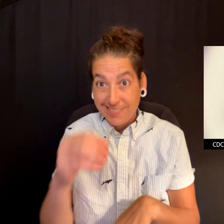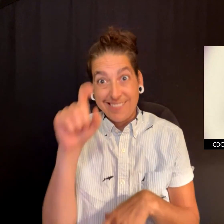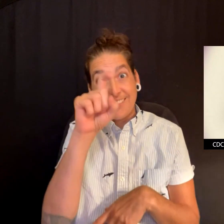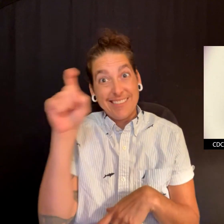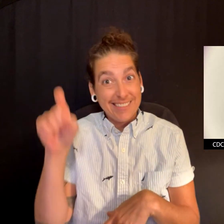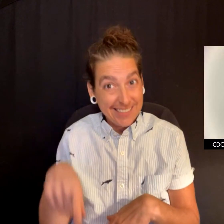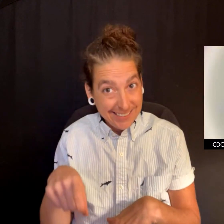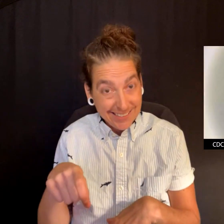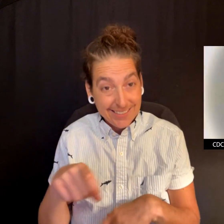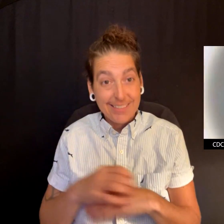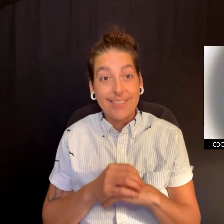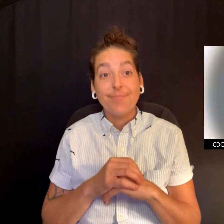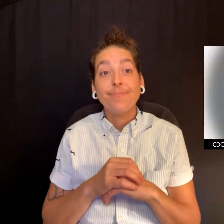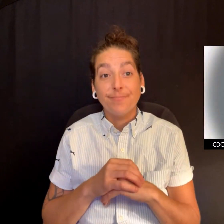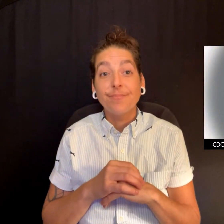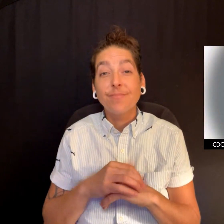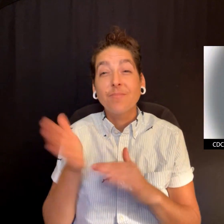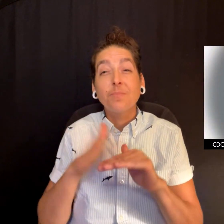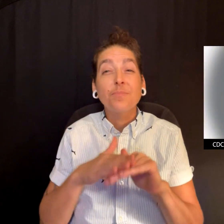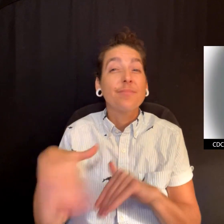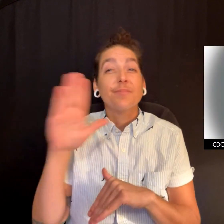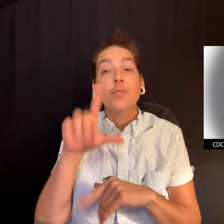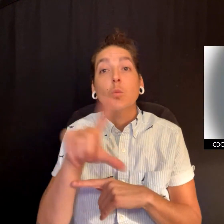New Jersey and, Texas.